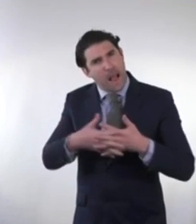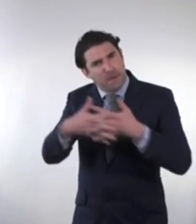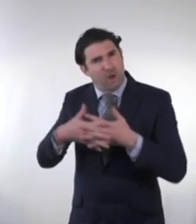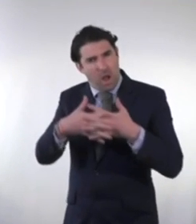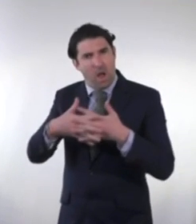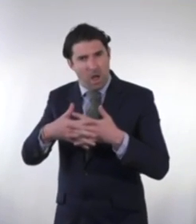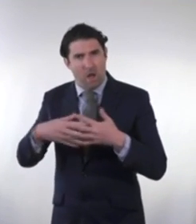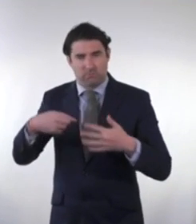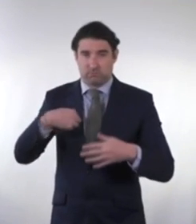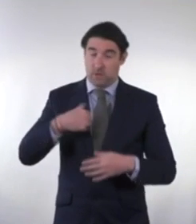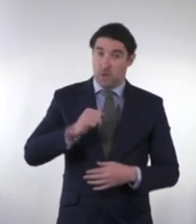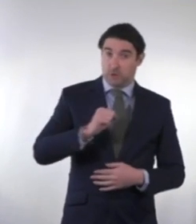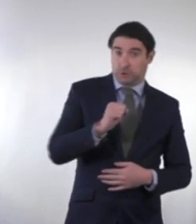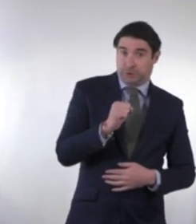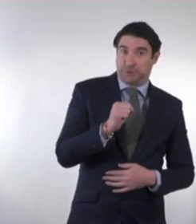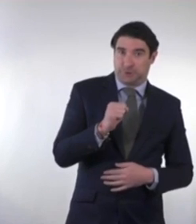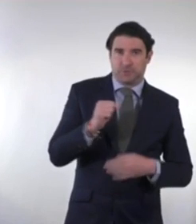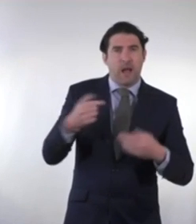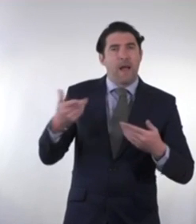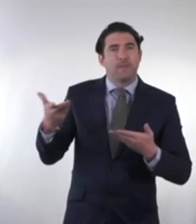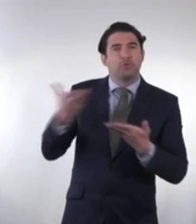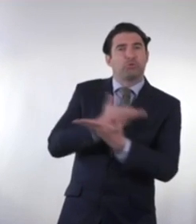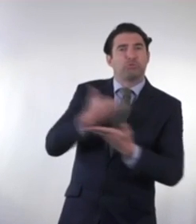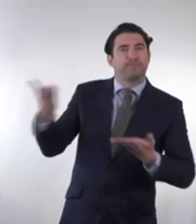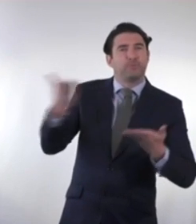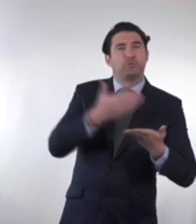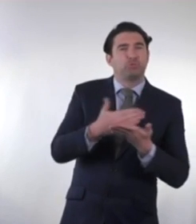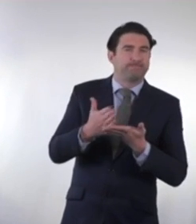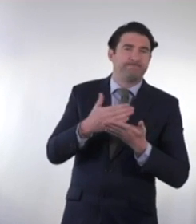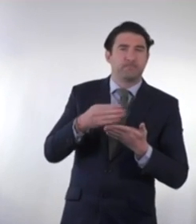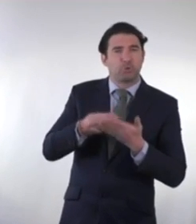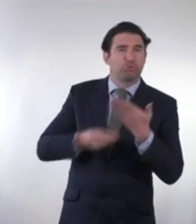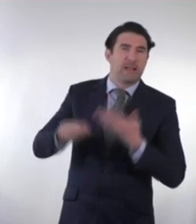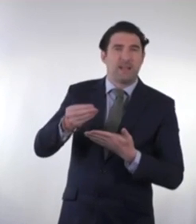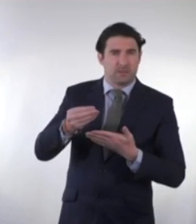has said that it will return, but can he try to ensure that it does so sooner rather than later?